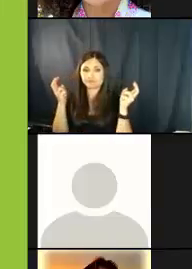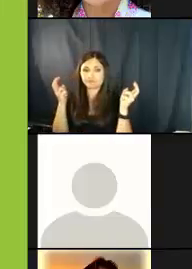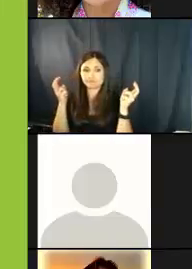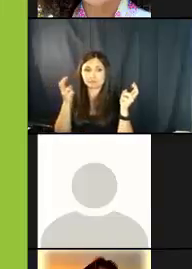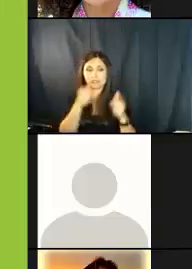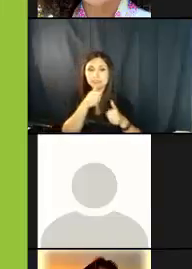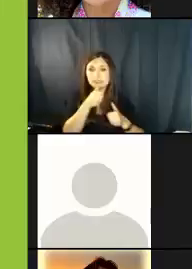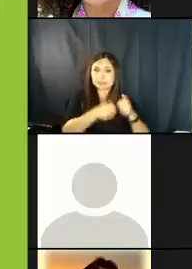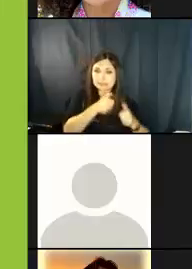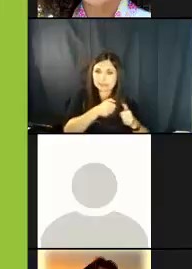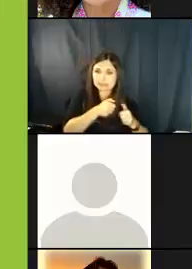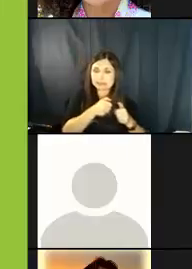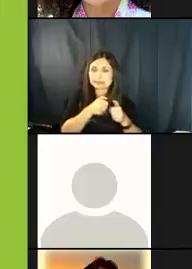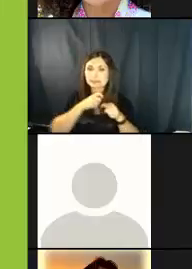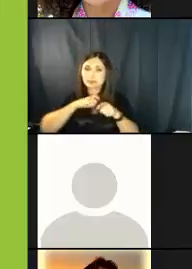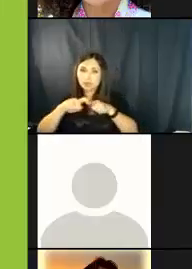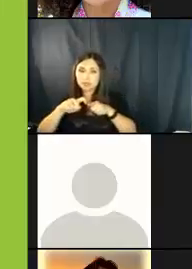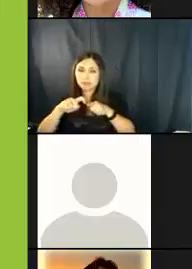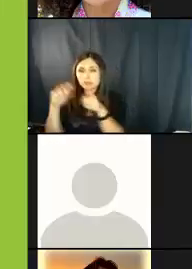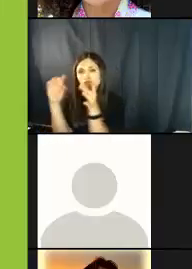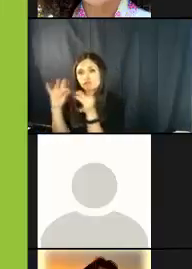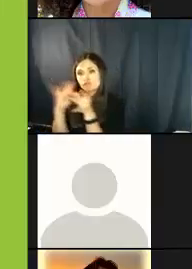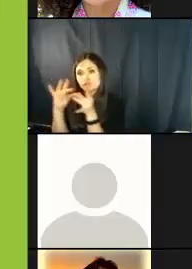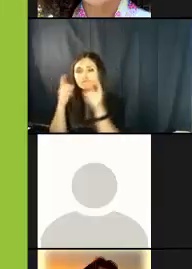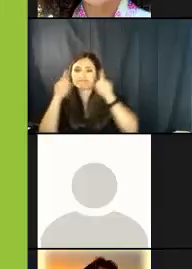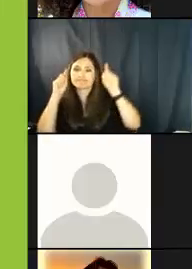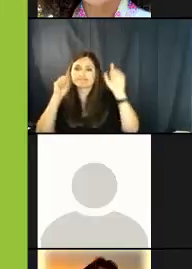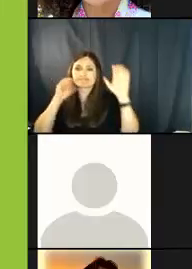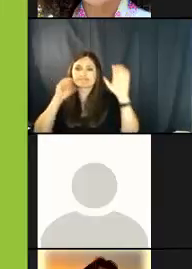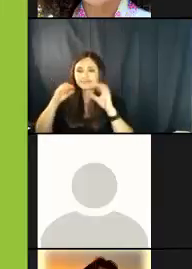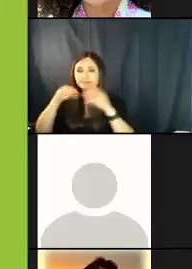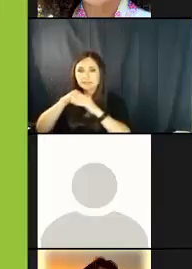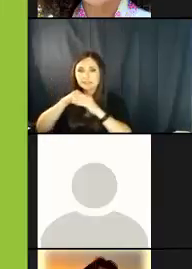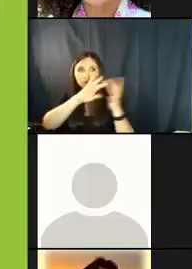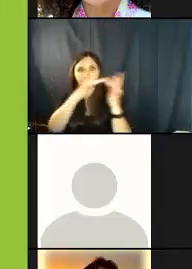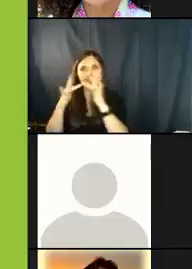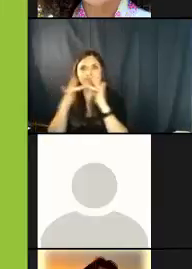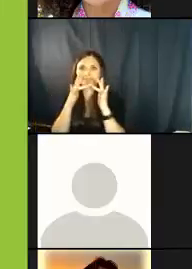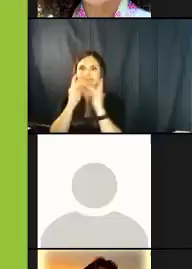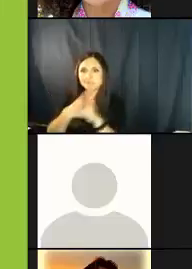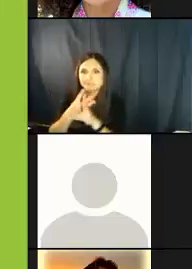Texting, Calling, Messaging: Successful Communication in the Virtual World and our presenter was in this class today.